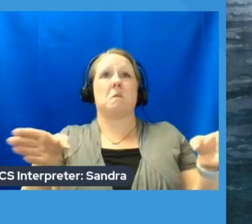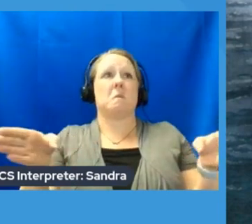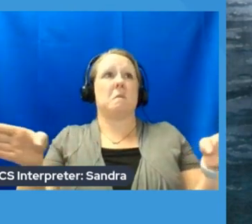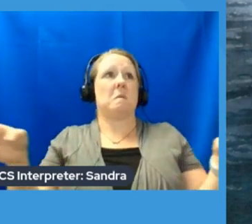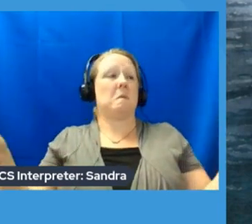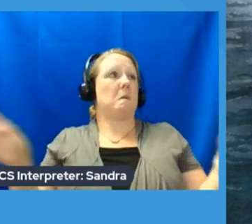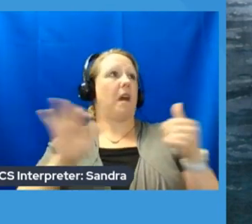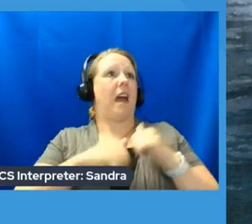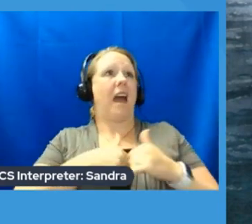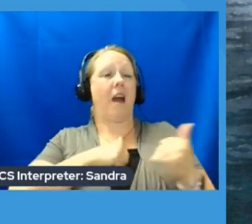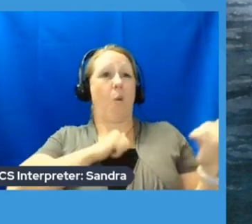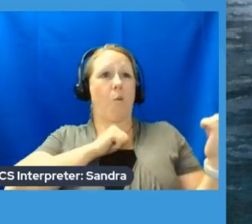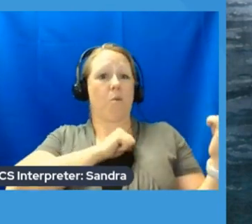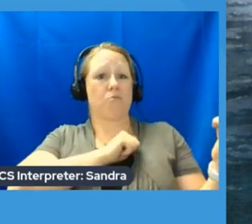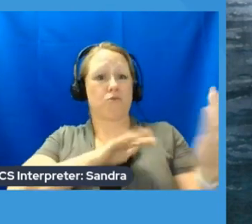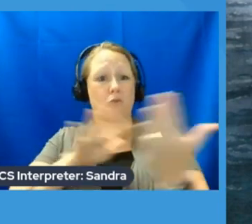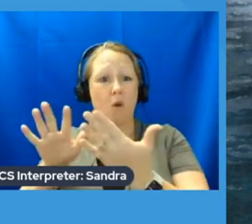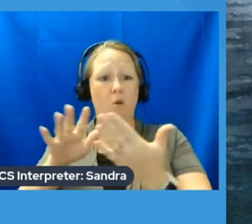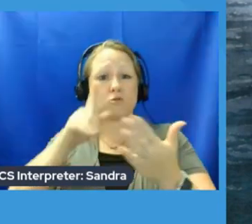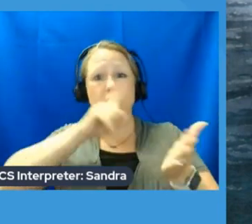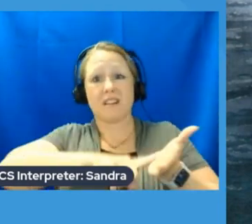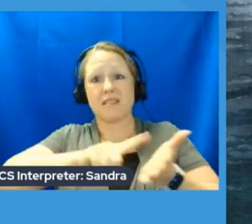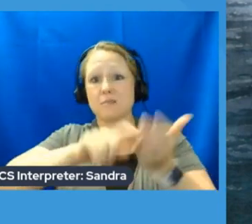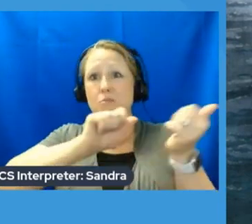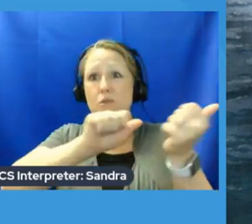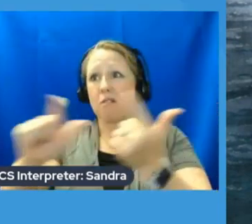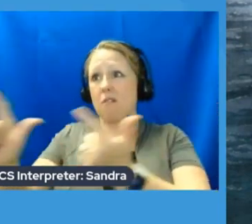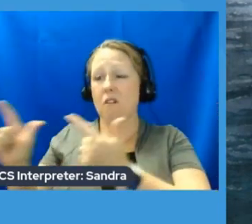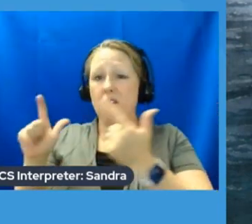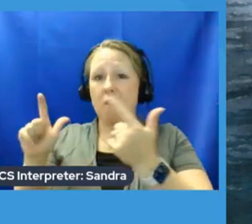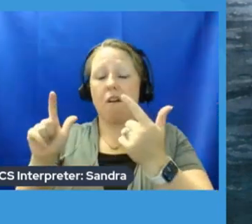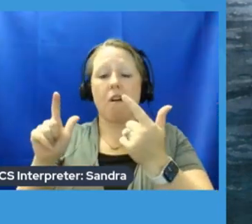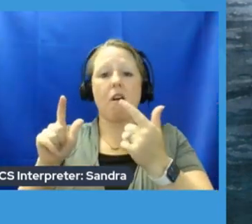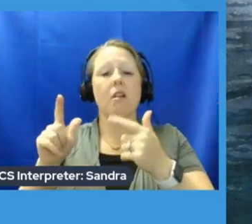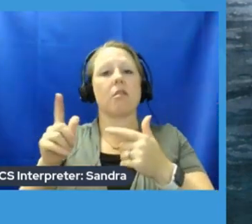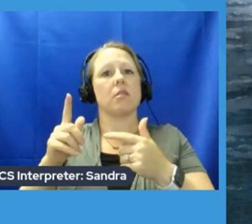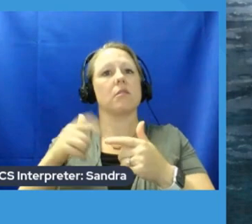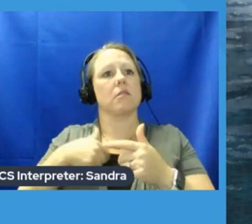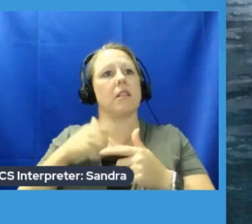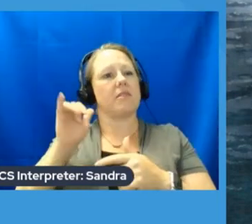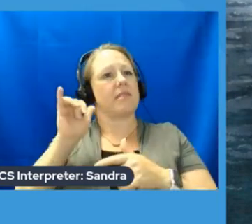the norm rather than the exception. My boat is small,